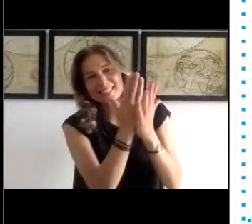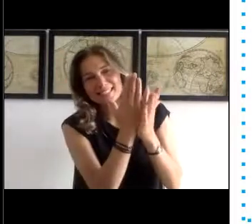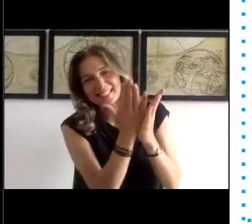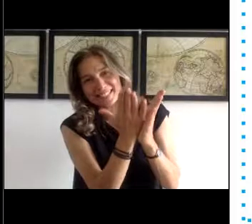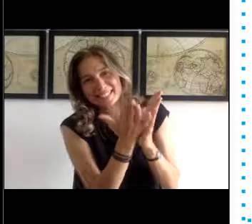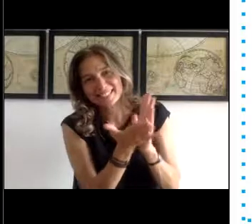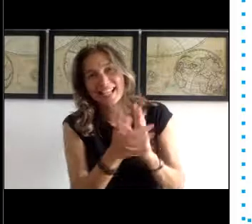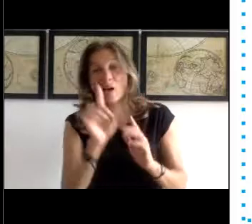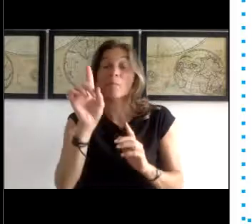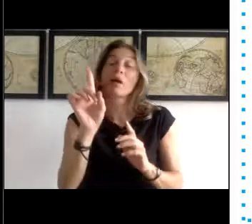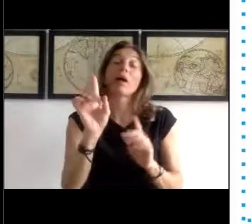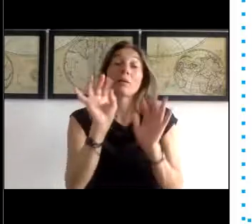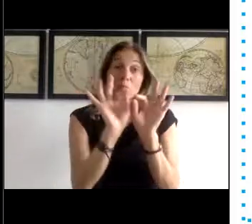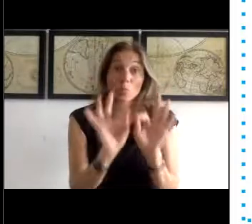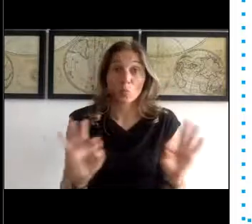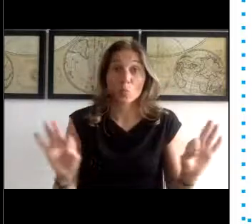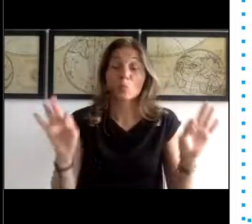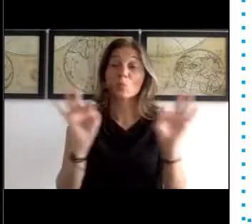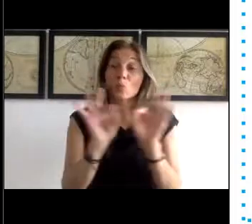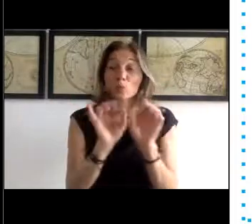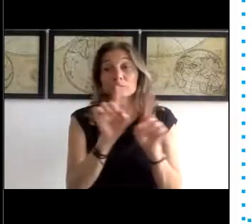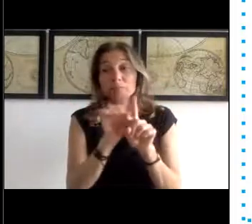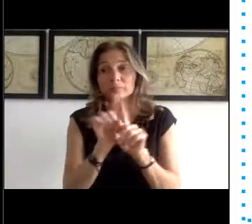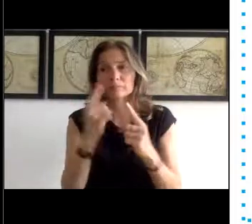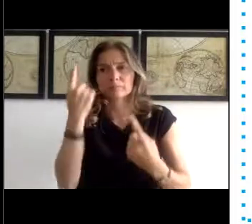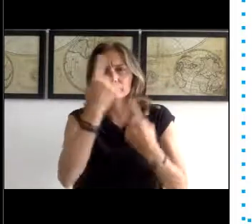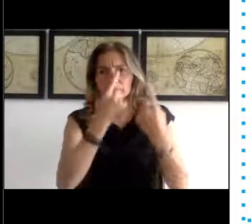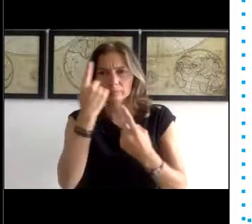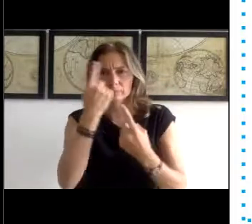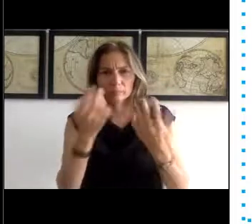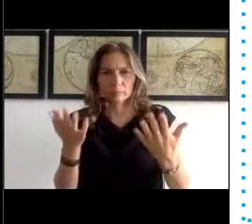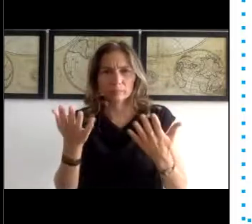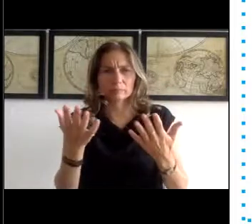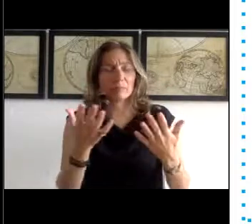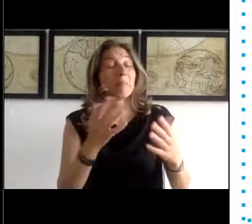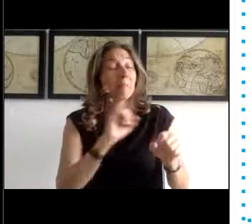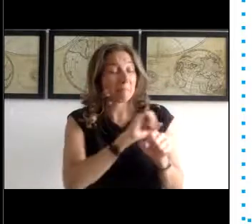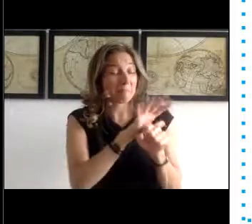that the so-called prerequisites are impactful and have positive impact